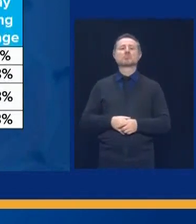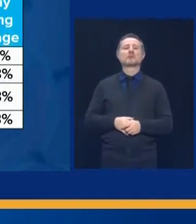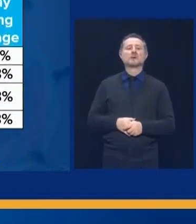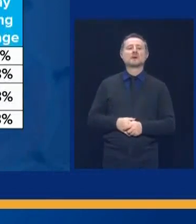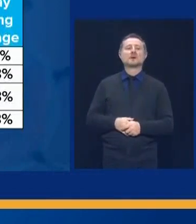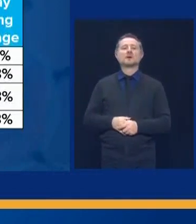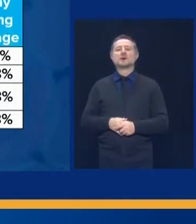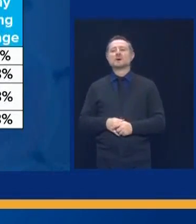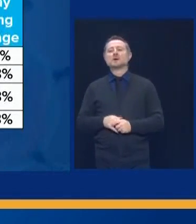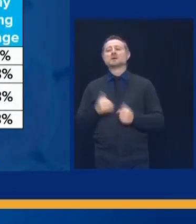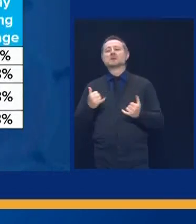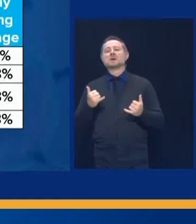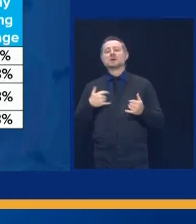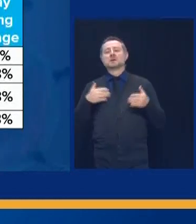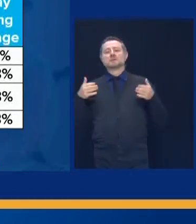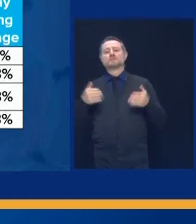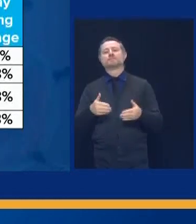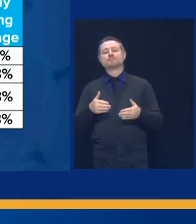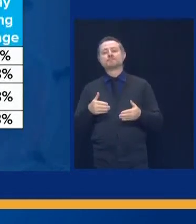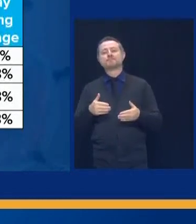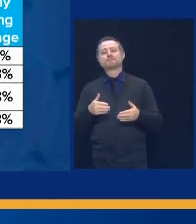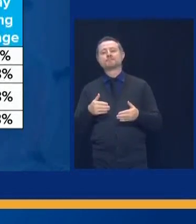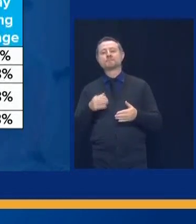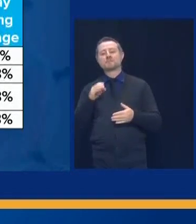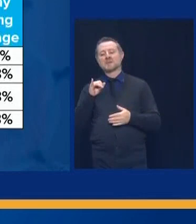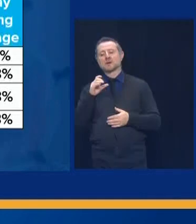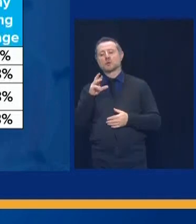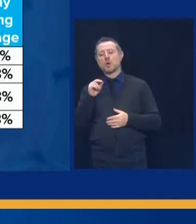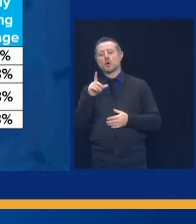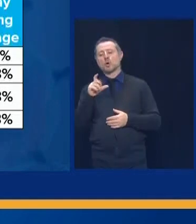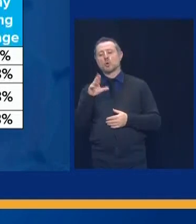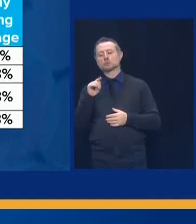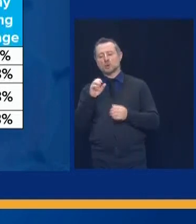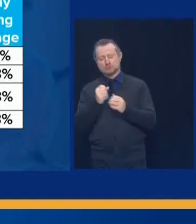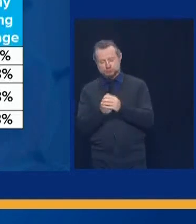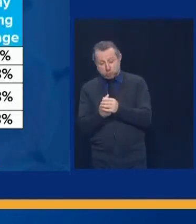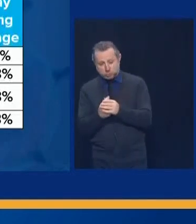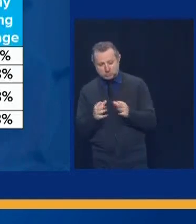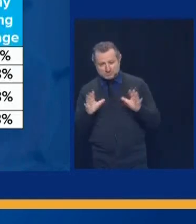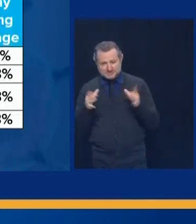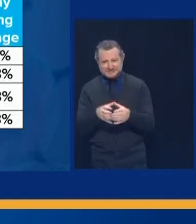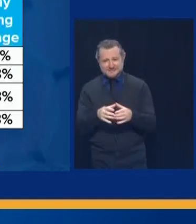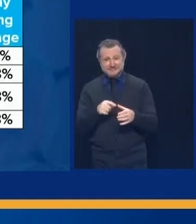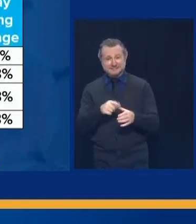HOSPITALIZATIONS 1,059, ICU 237, INTUBATION 118.